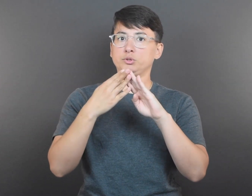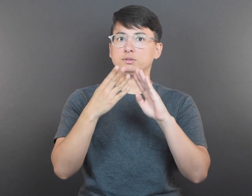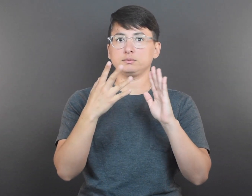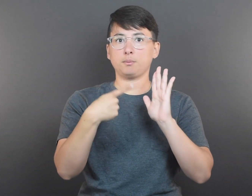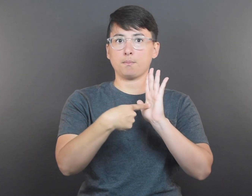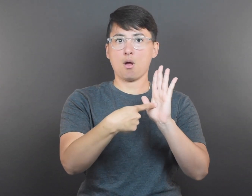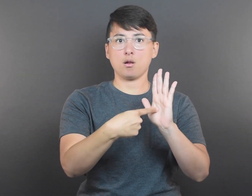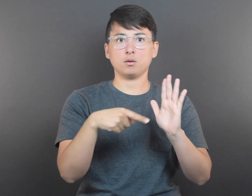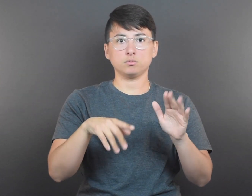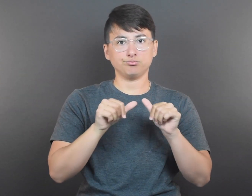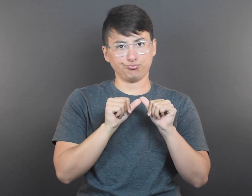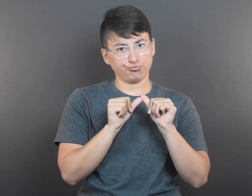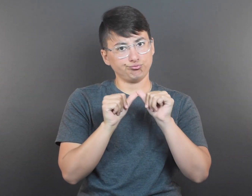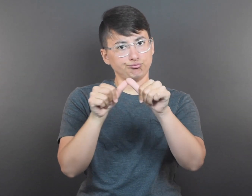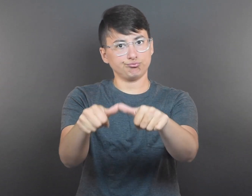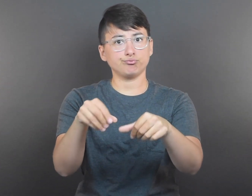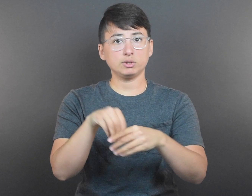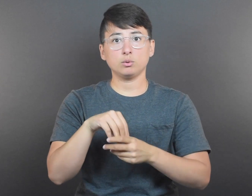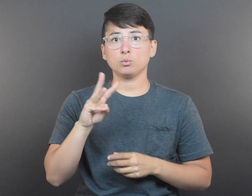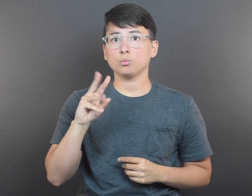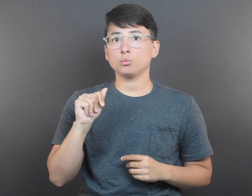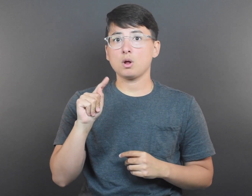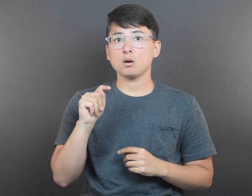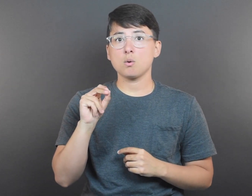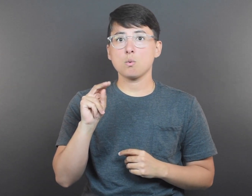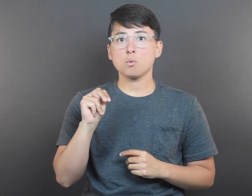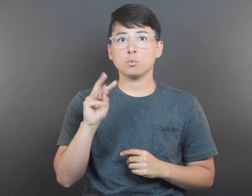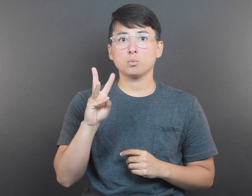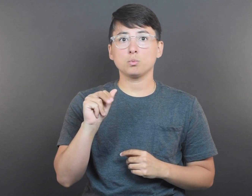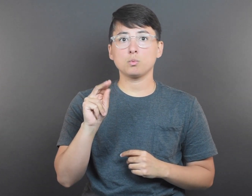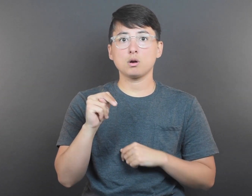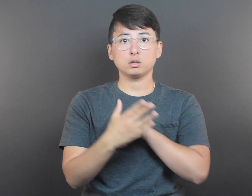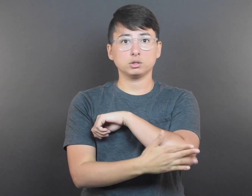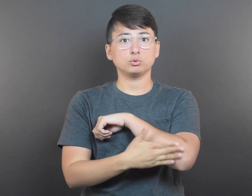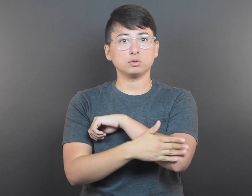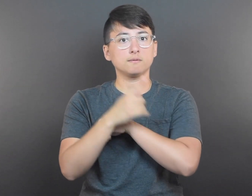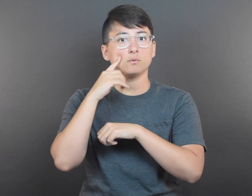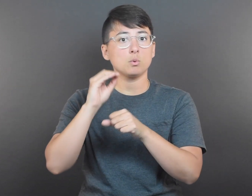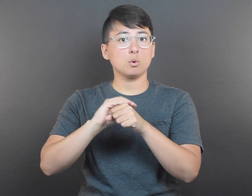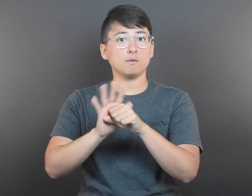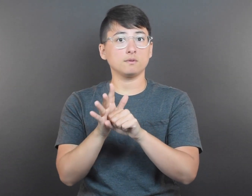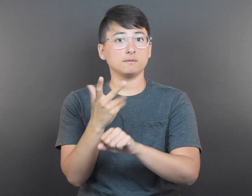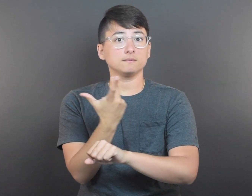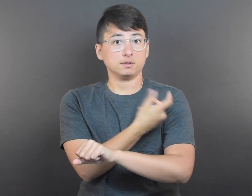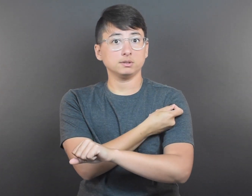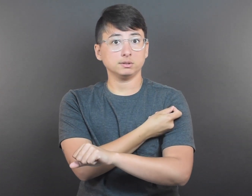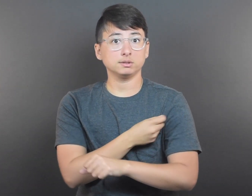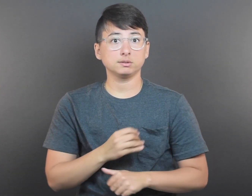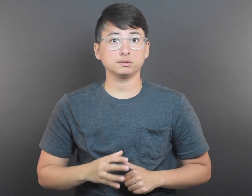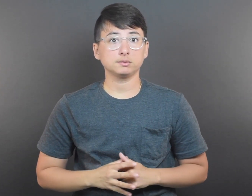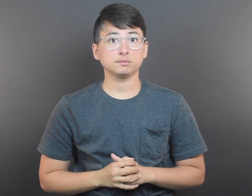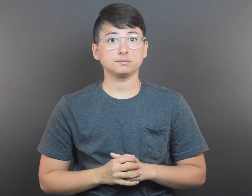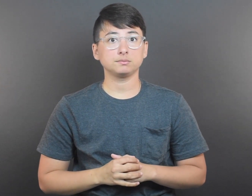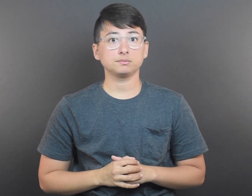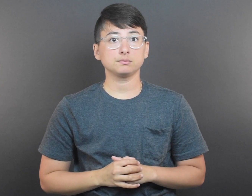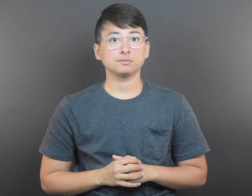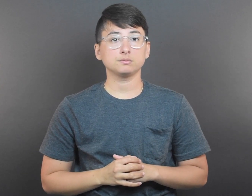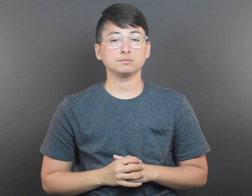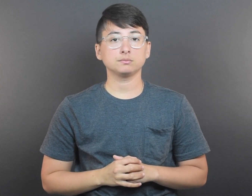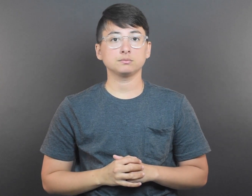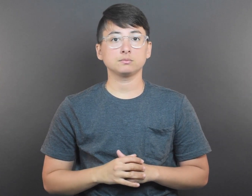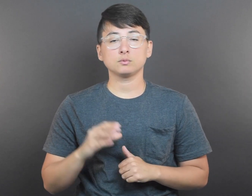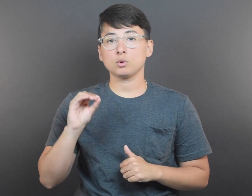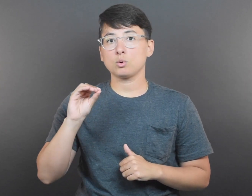This model has continued in Watonwan County for COVID-19 vaccination: Ochsendorf reported